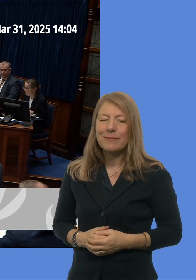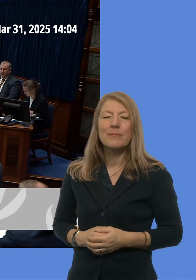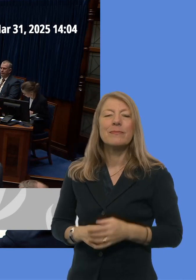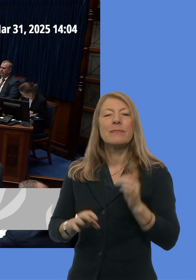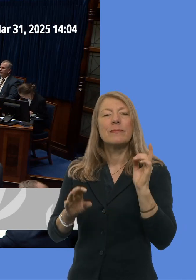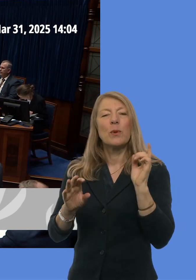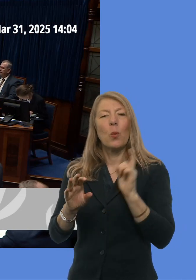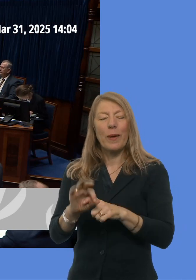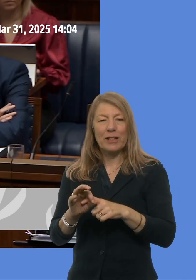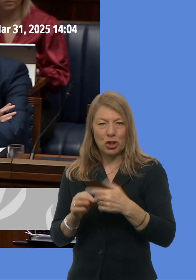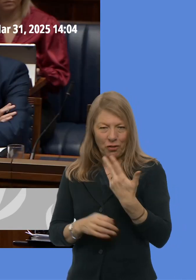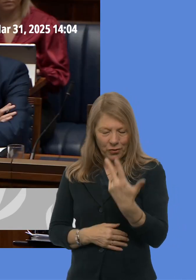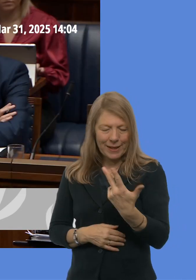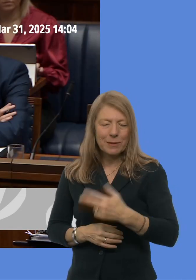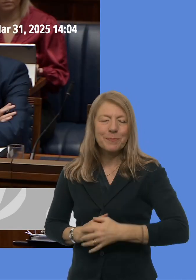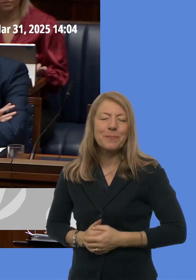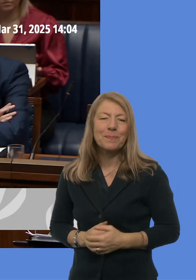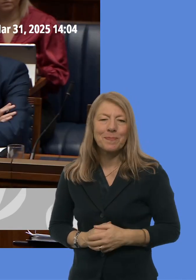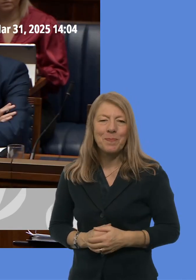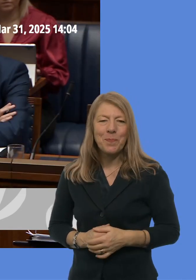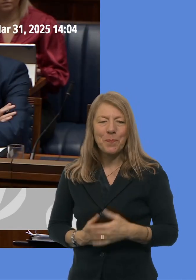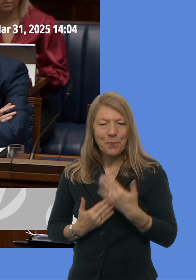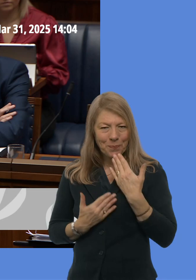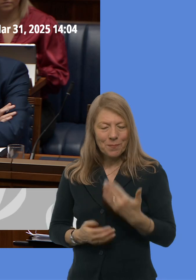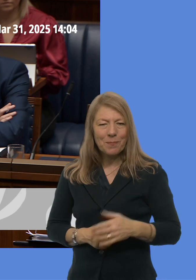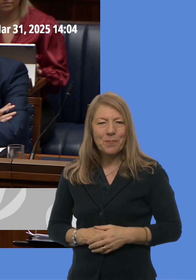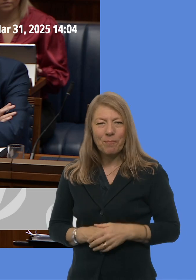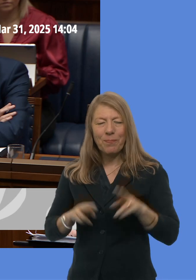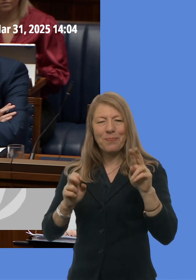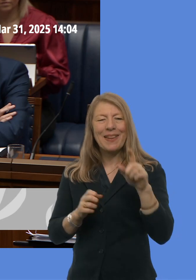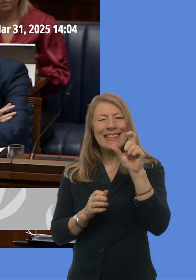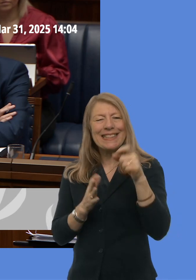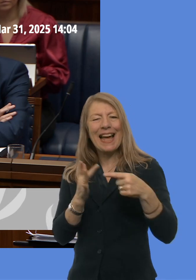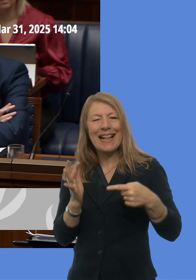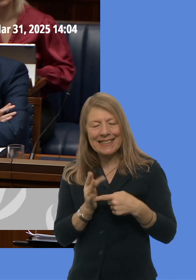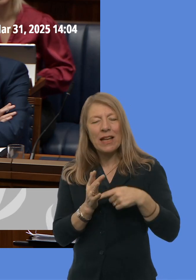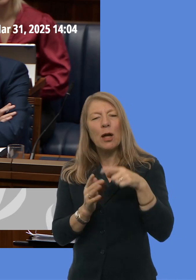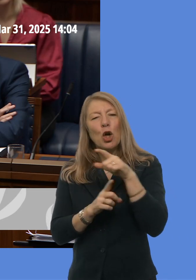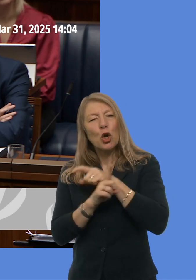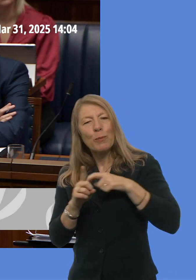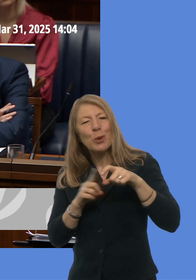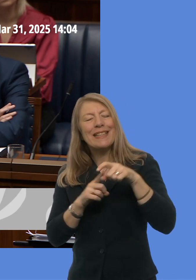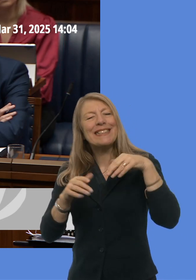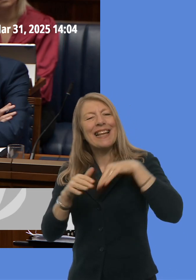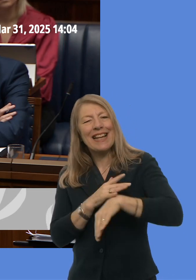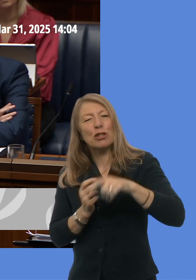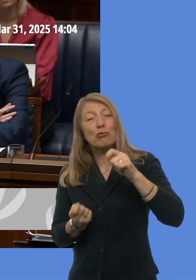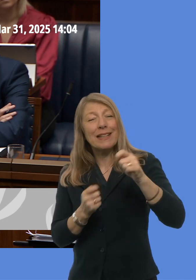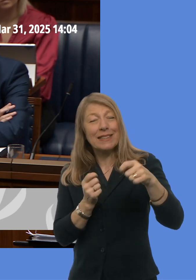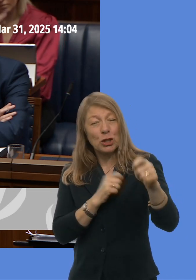Thank you, Mr Speaker. Communities in Transition is part of the Executive's programme on paramilitarism and organised crime.